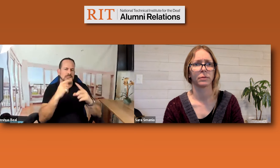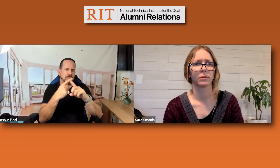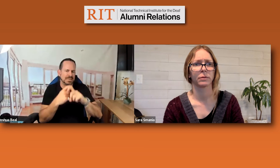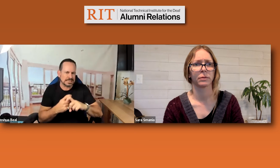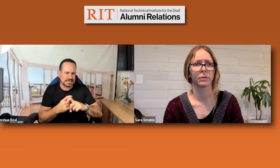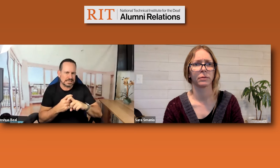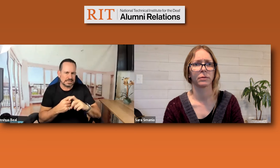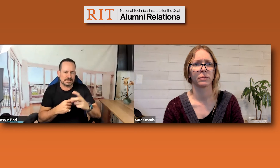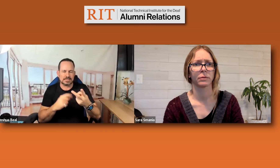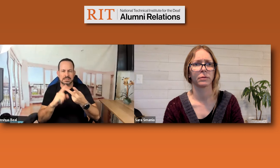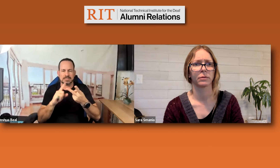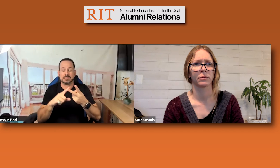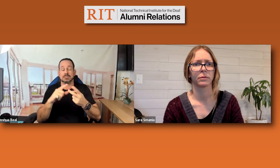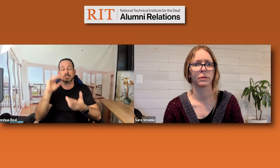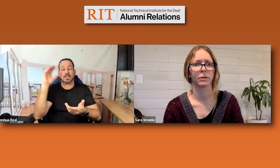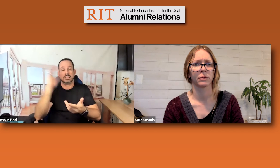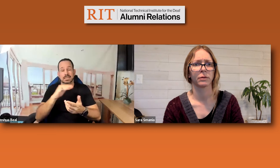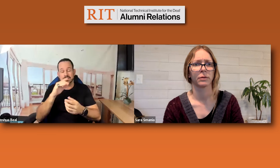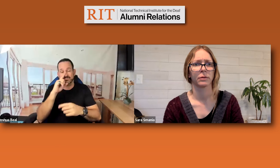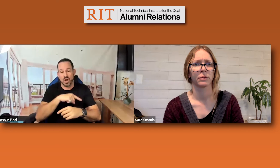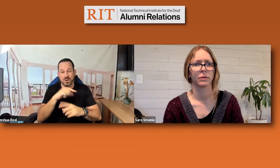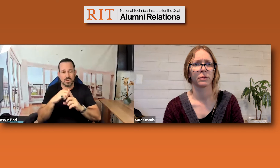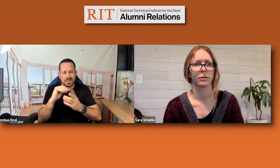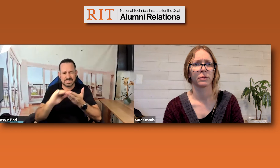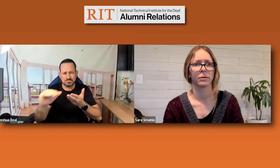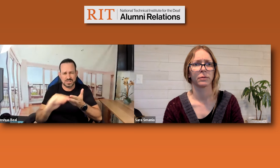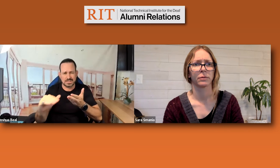to make it A--less complex.